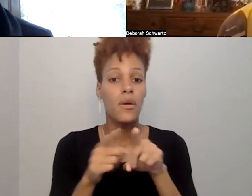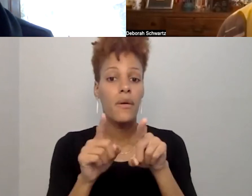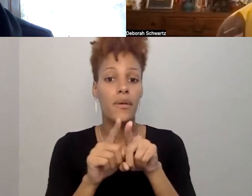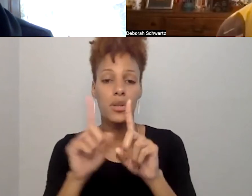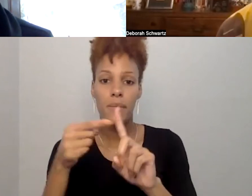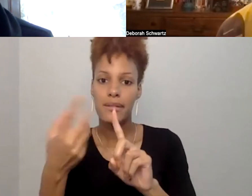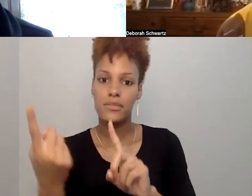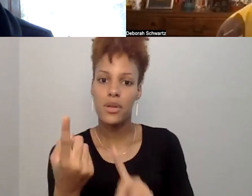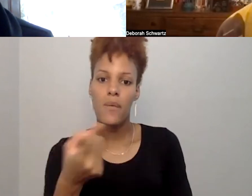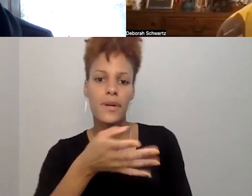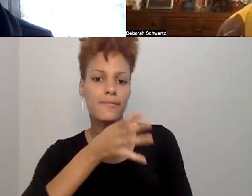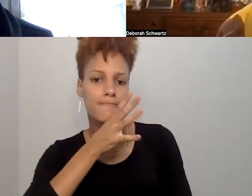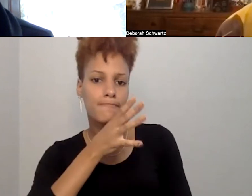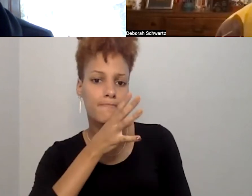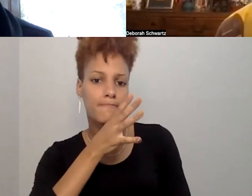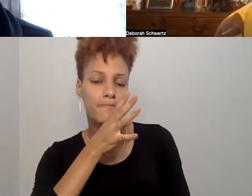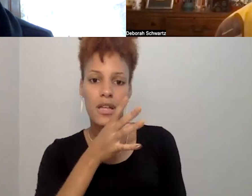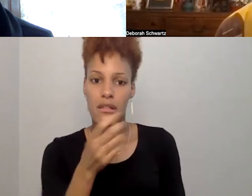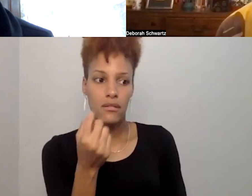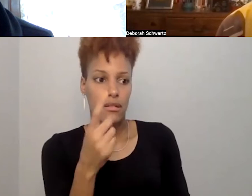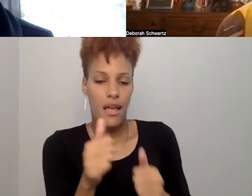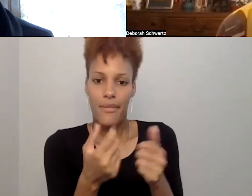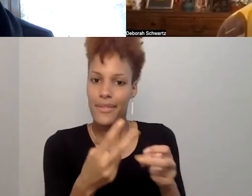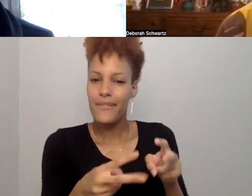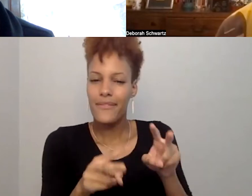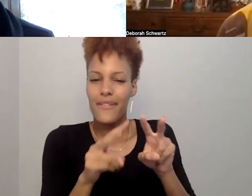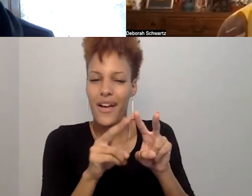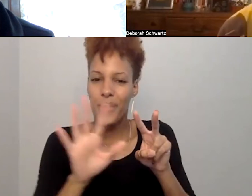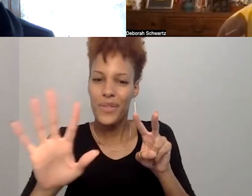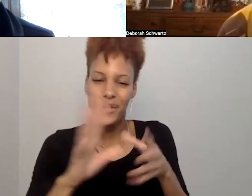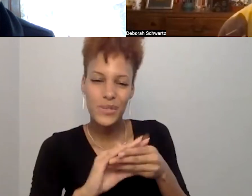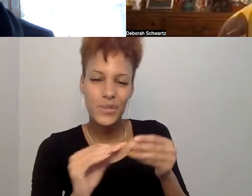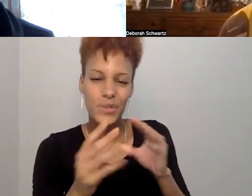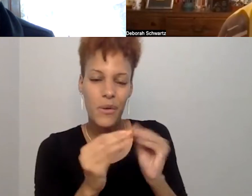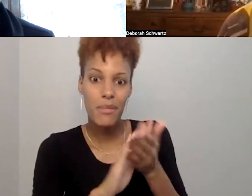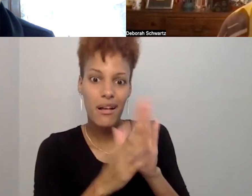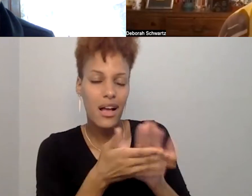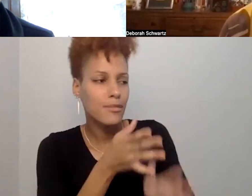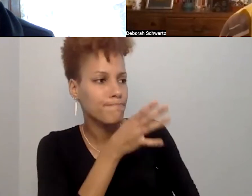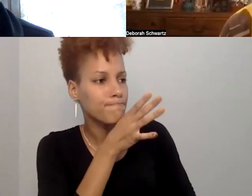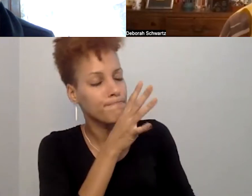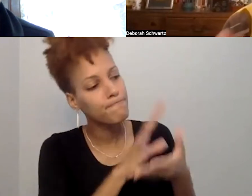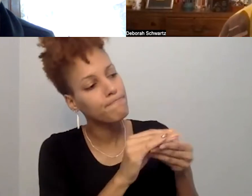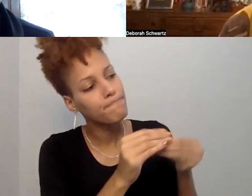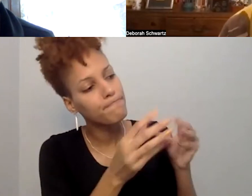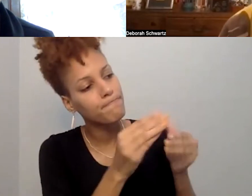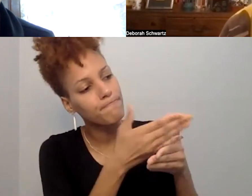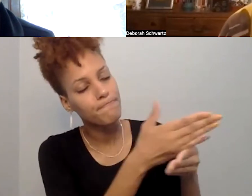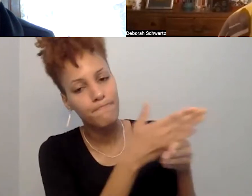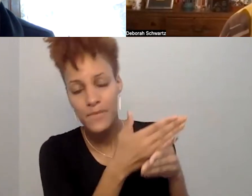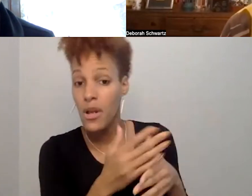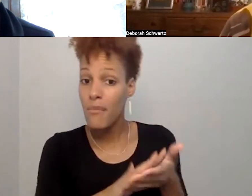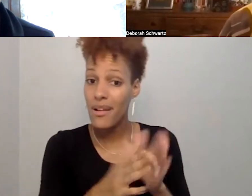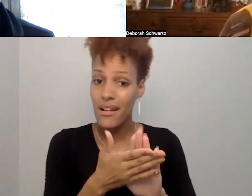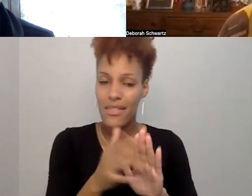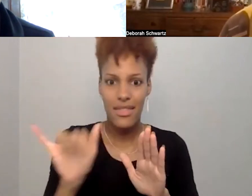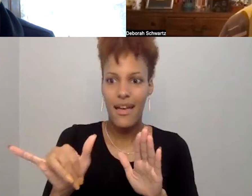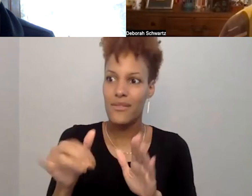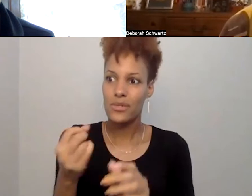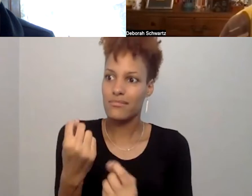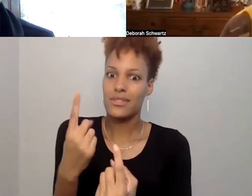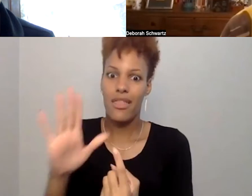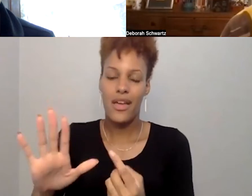history understands how valuable their story is, it's a kind of affirmation of a connection